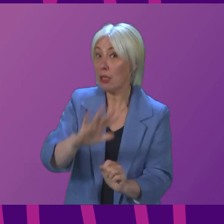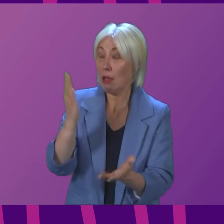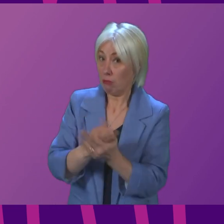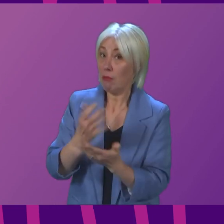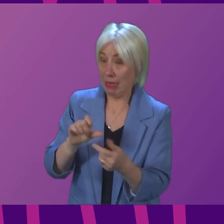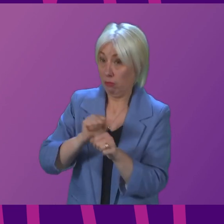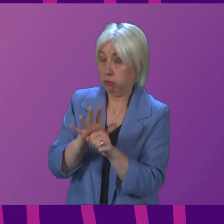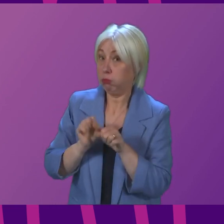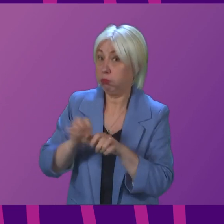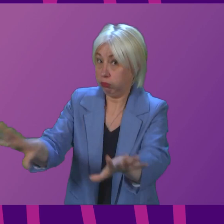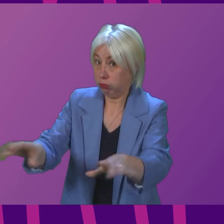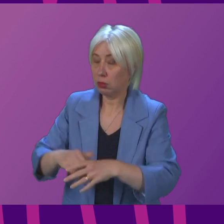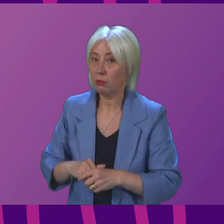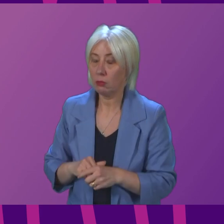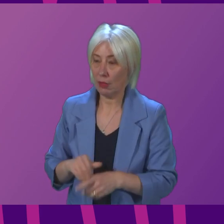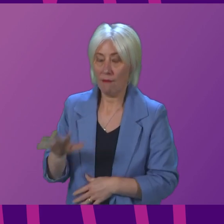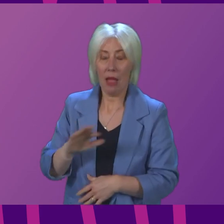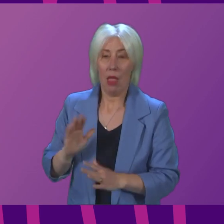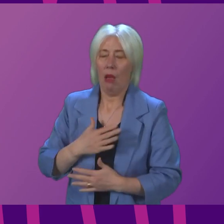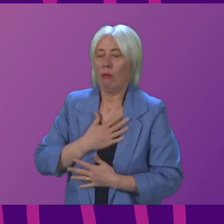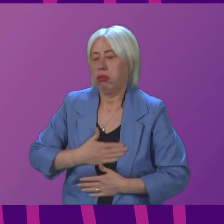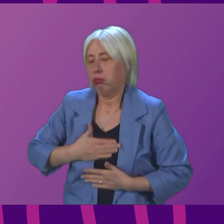Families have been through the heartbreak of losing a loved one, and many of them could